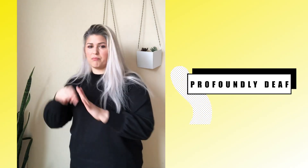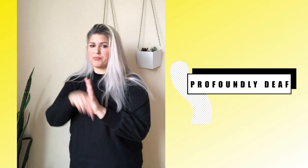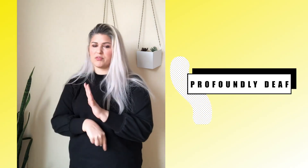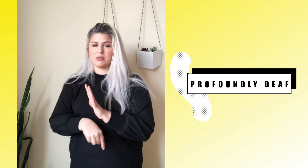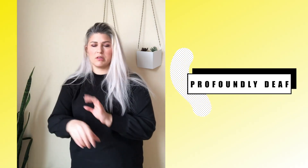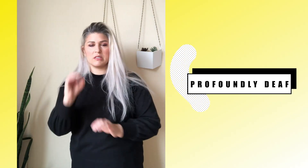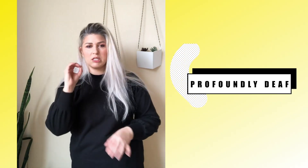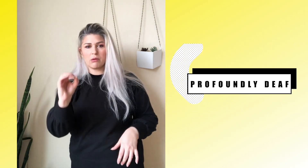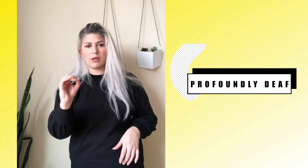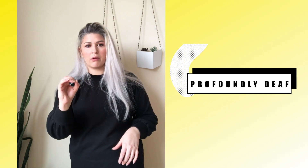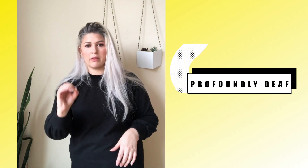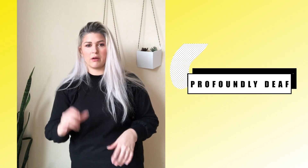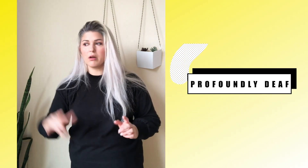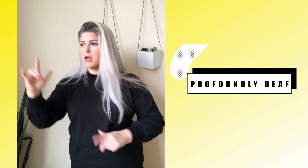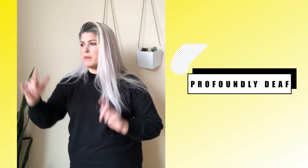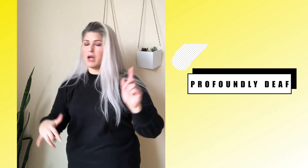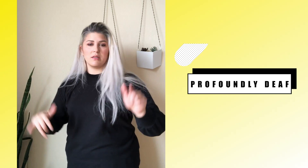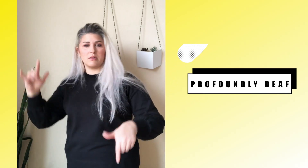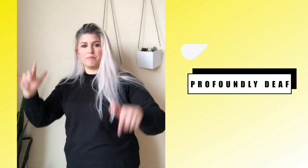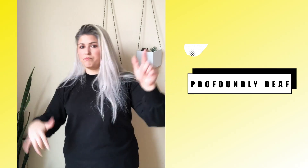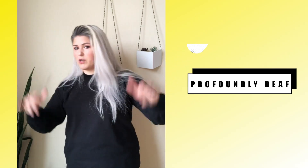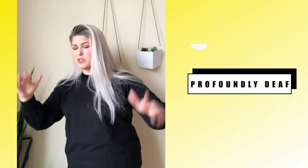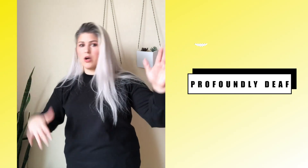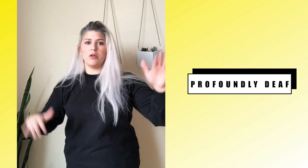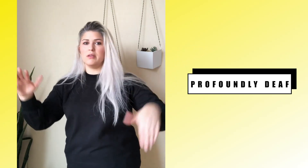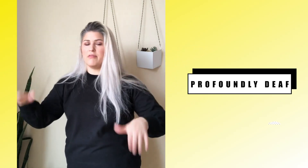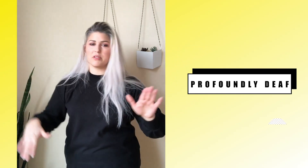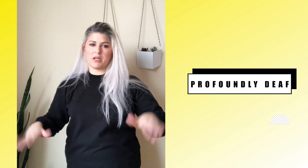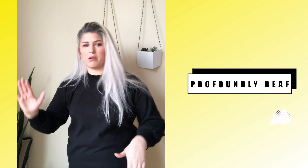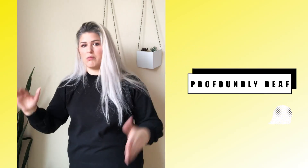like zero hearing in the ear because there's all levels of hearing in somebody's